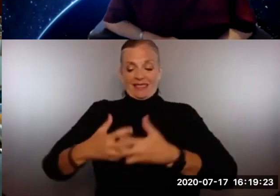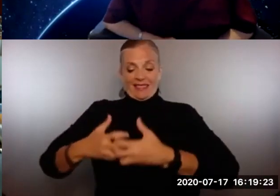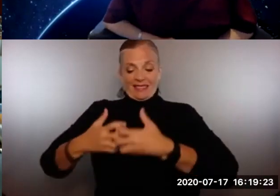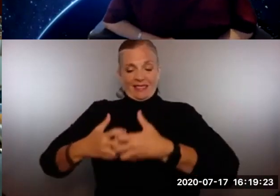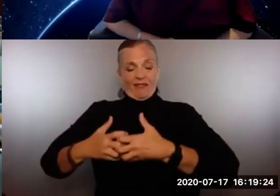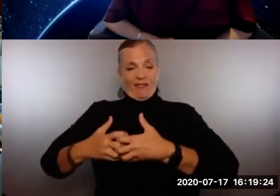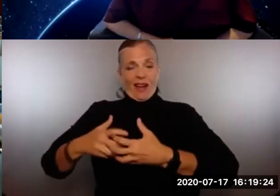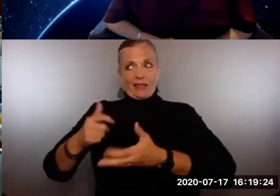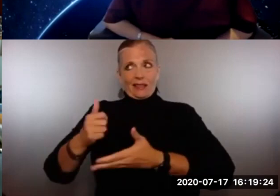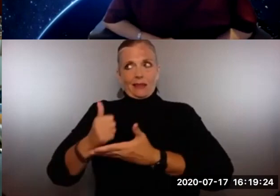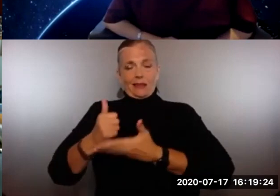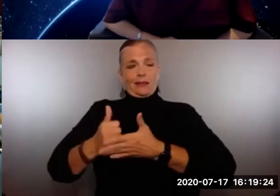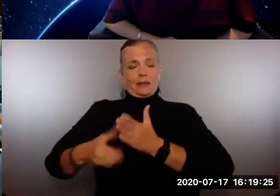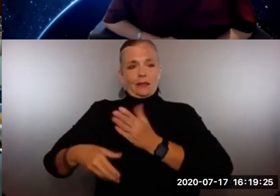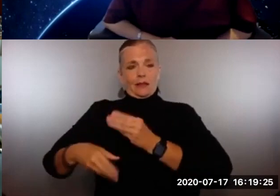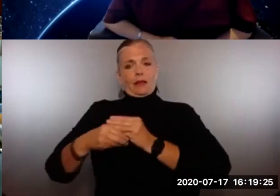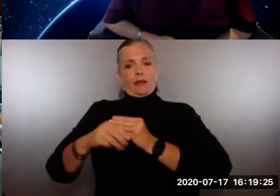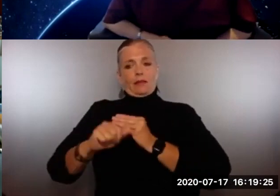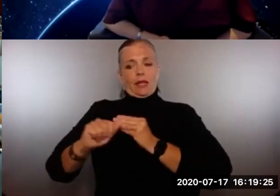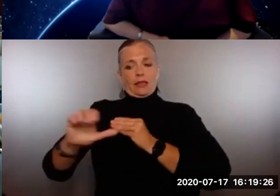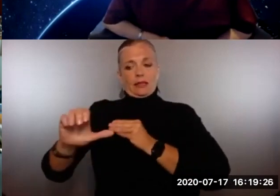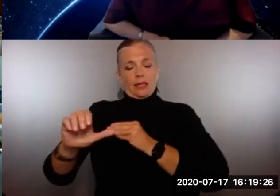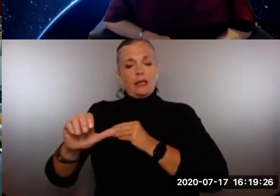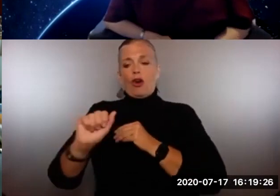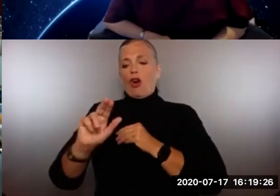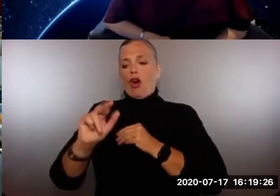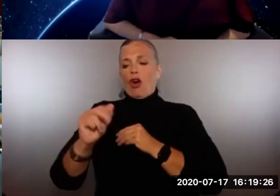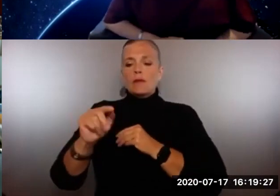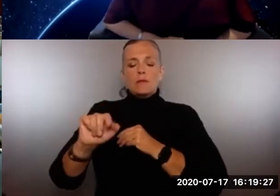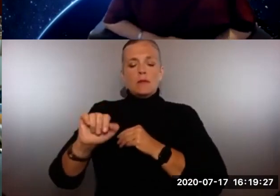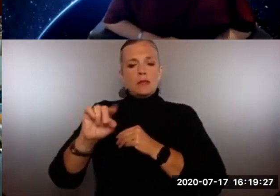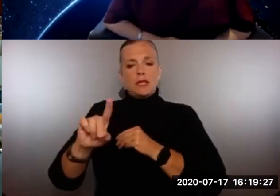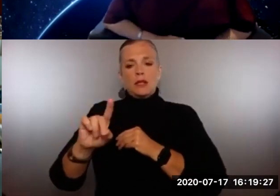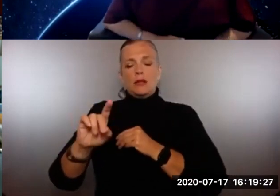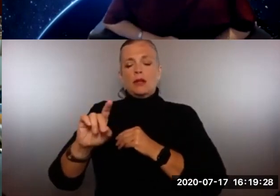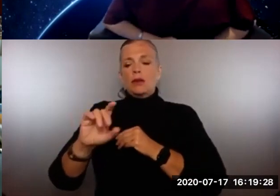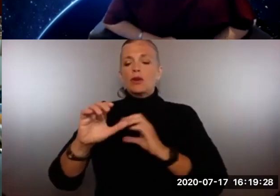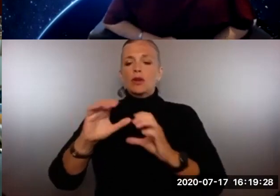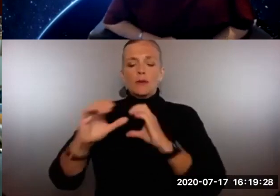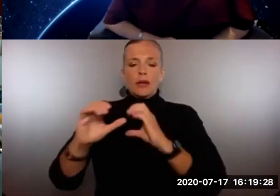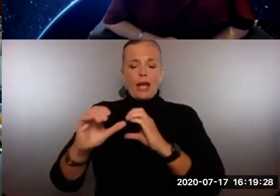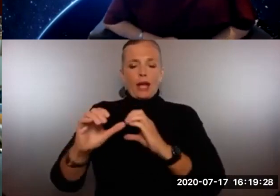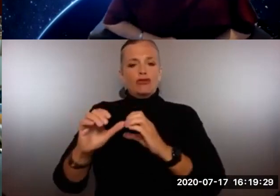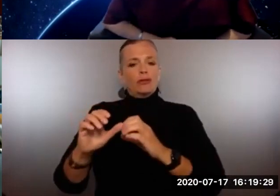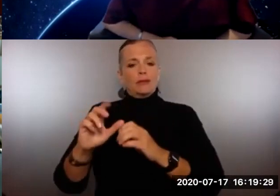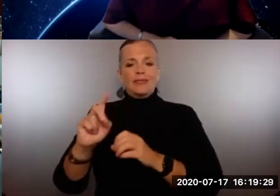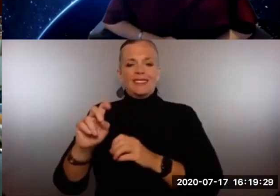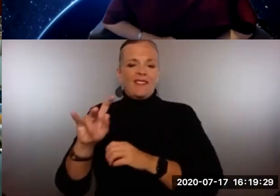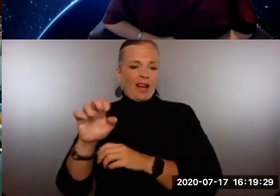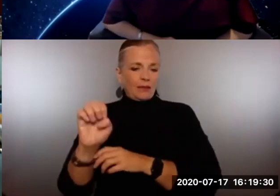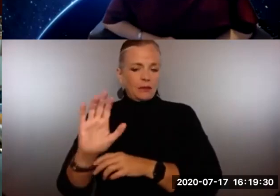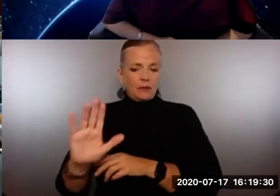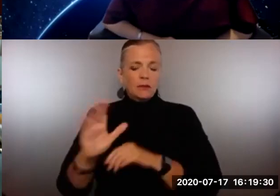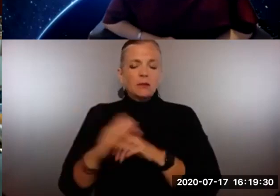And also to be able to continue to have research being done, as you're implying here, that would